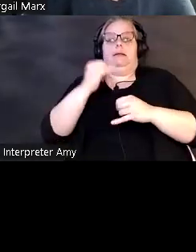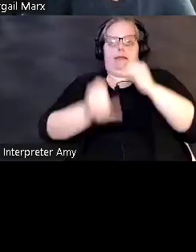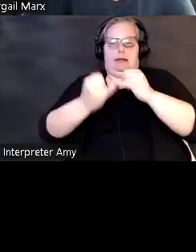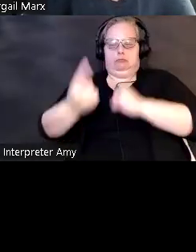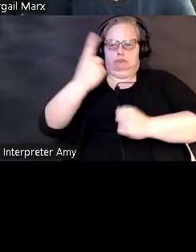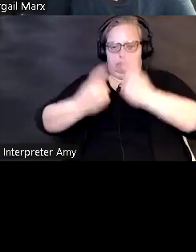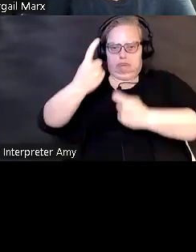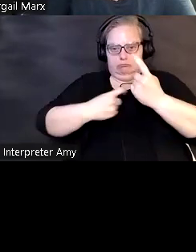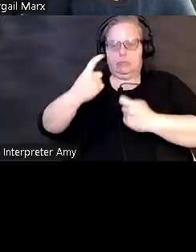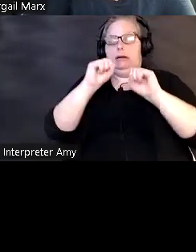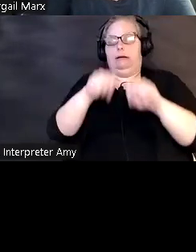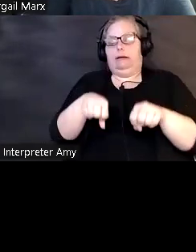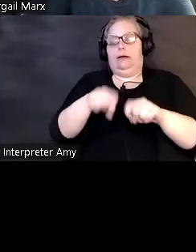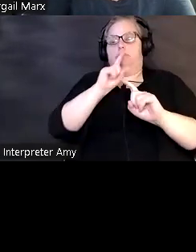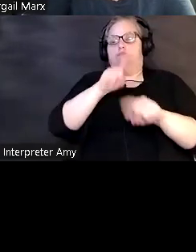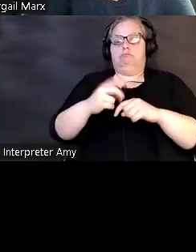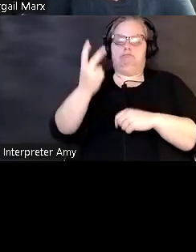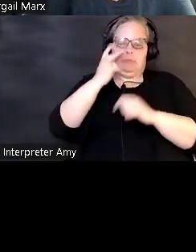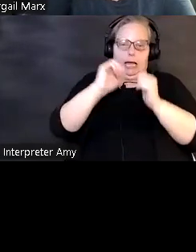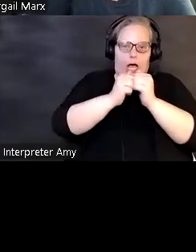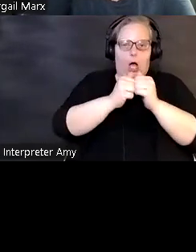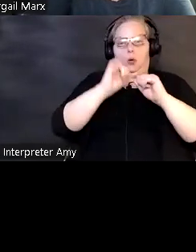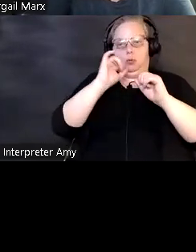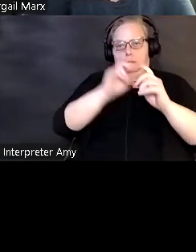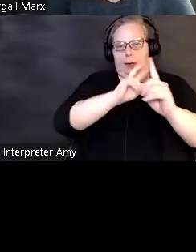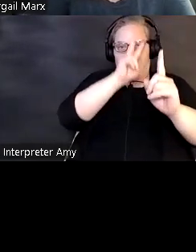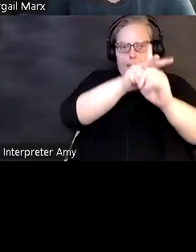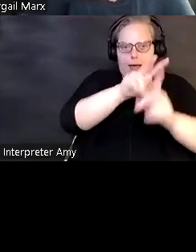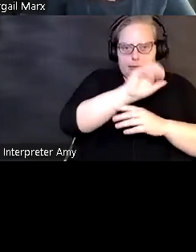can kind of be applied a little bit, then you can go forward and ask, but feel free